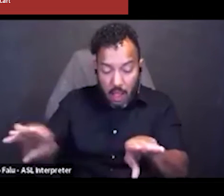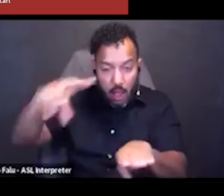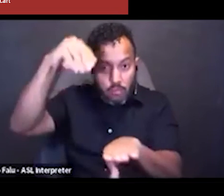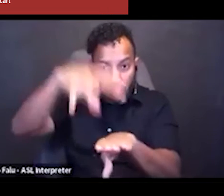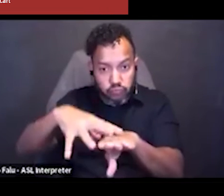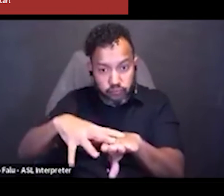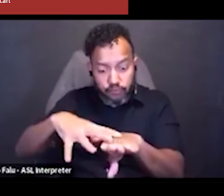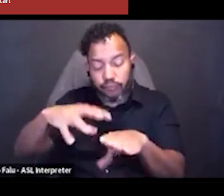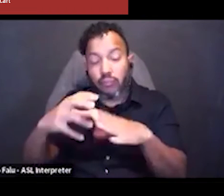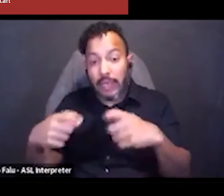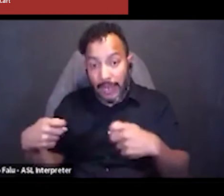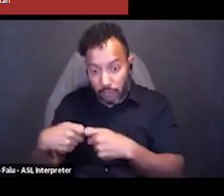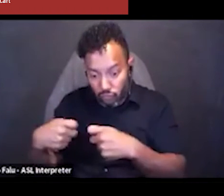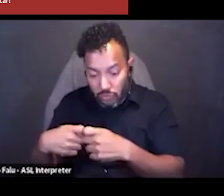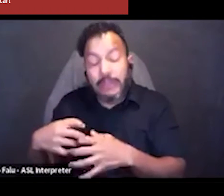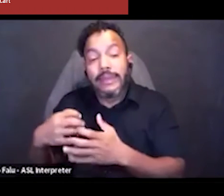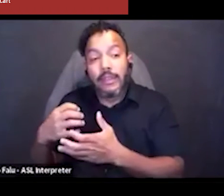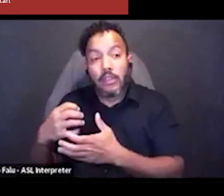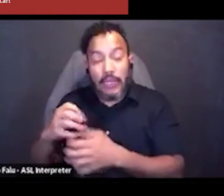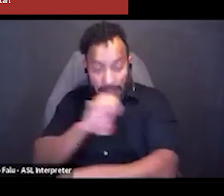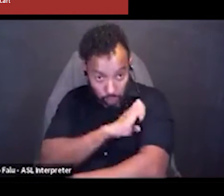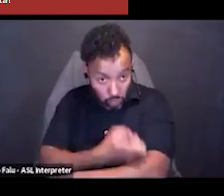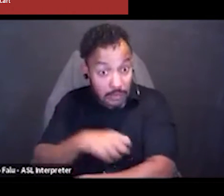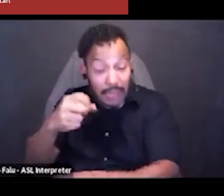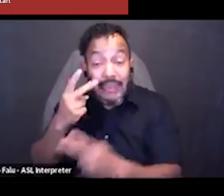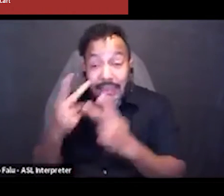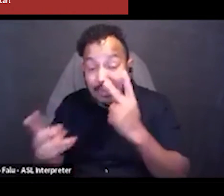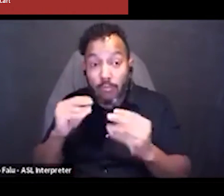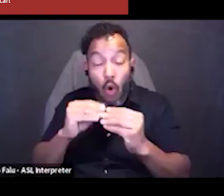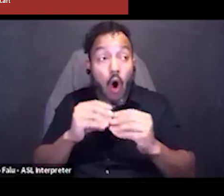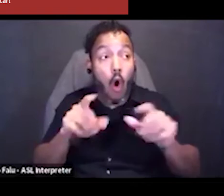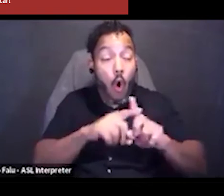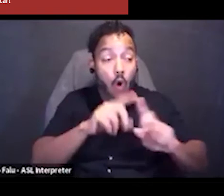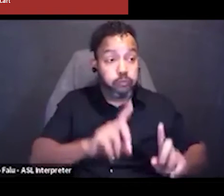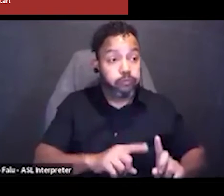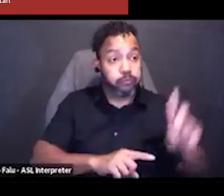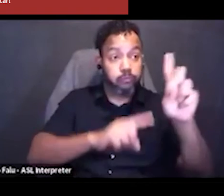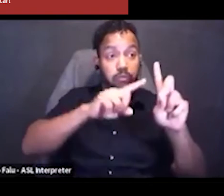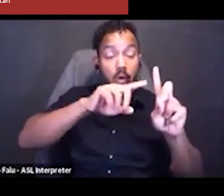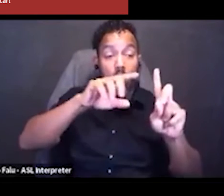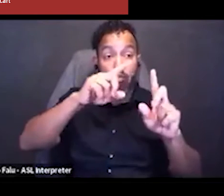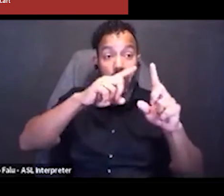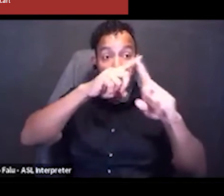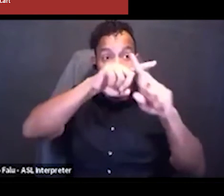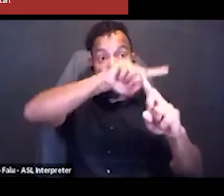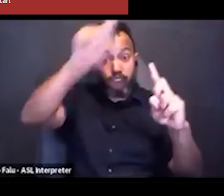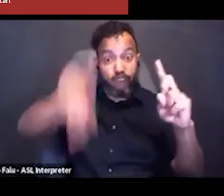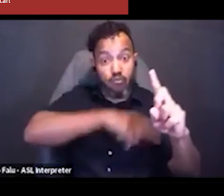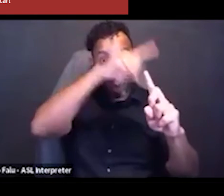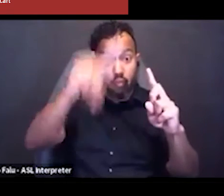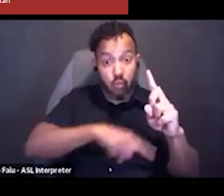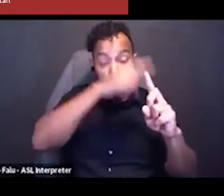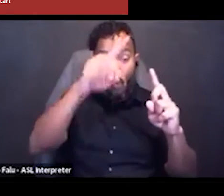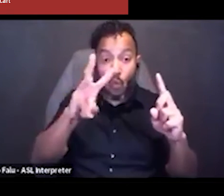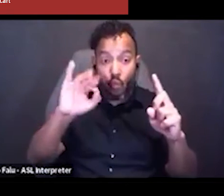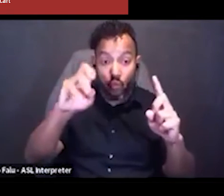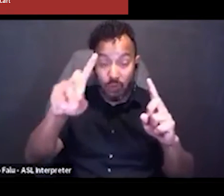So I see in the future, individuals who need those supplies having something that is better